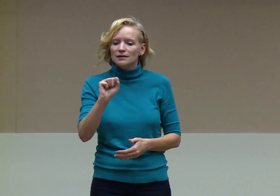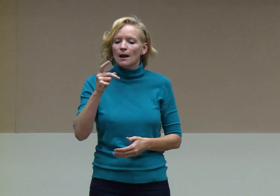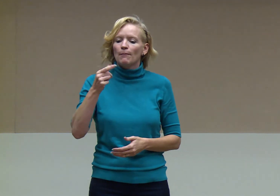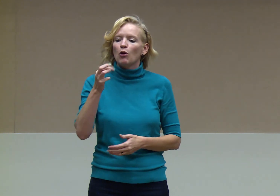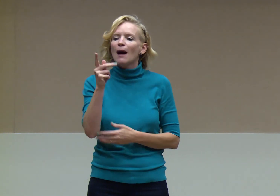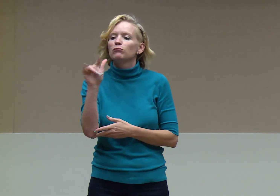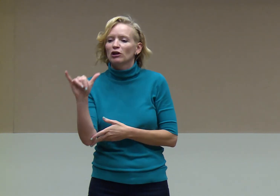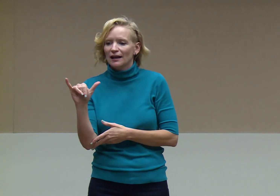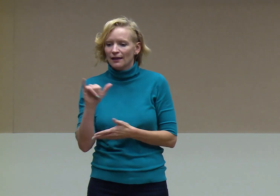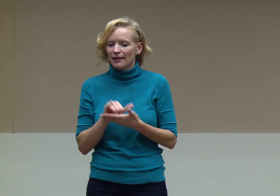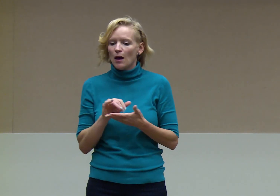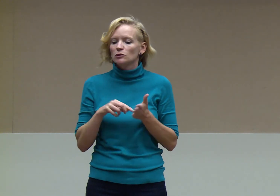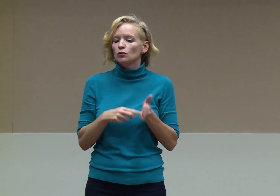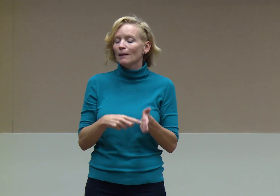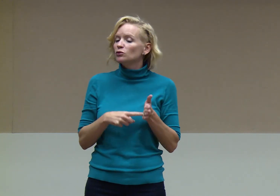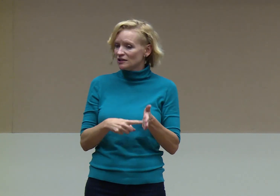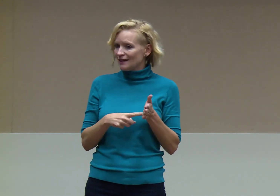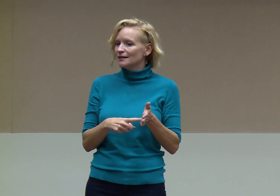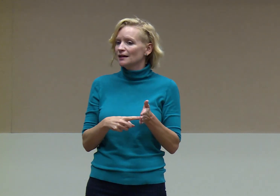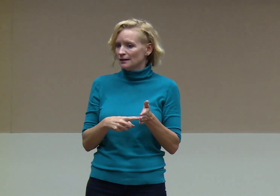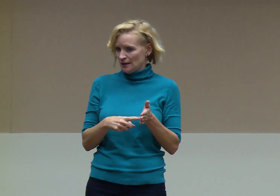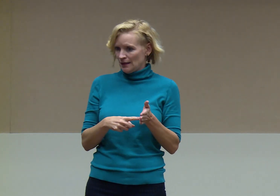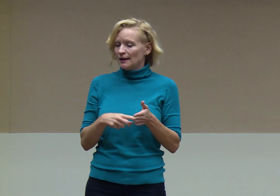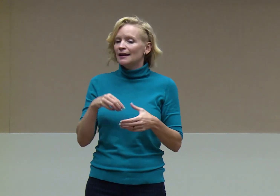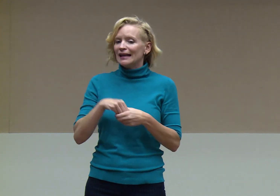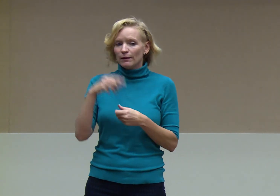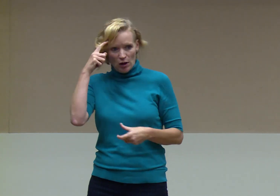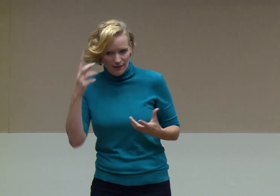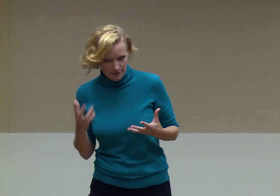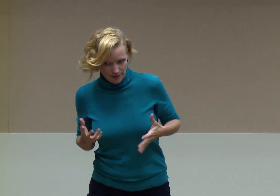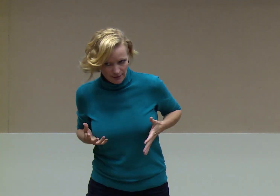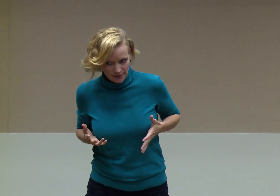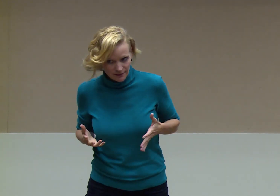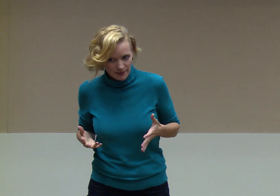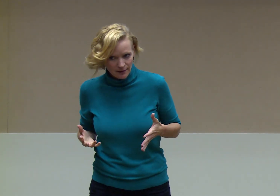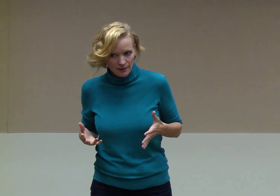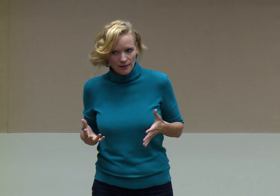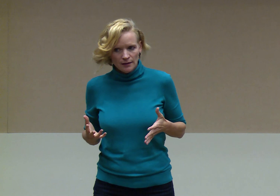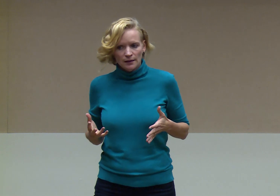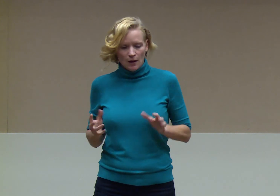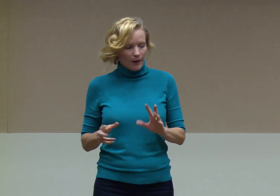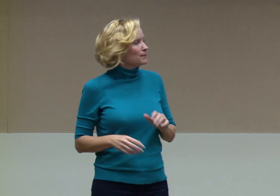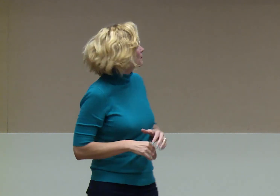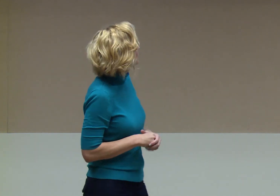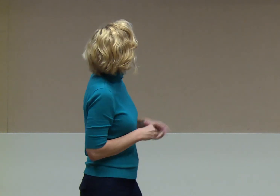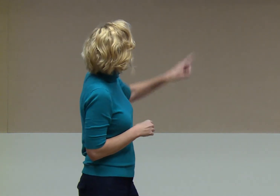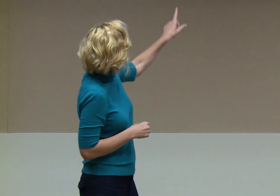And if that was a property that represents--or is represented in the brain.